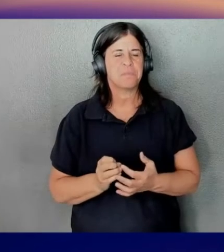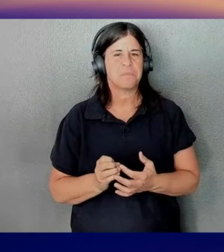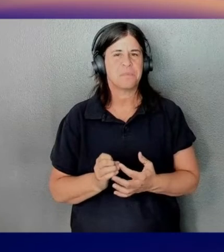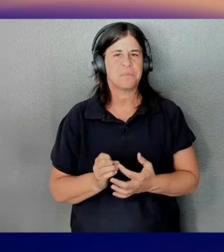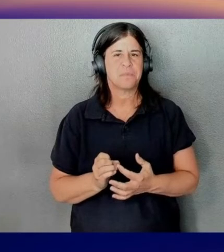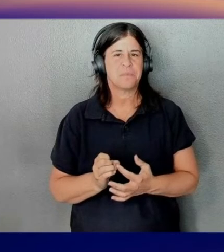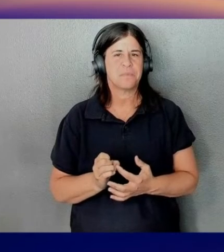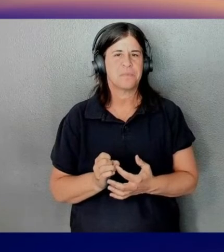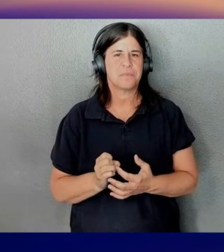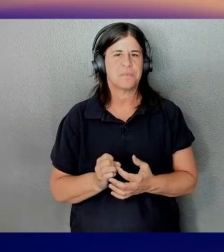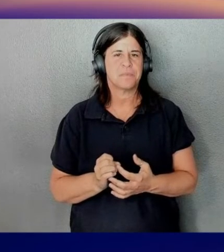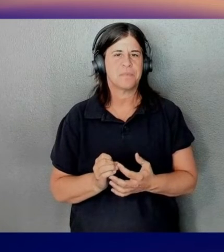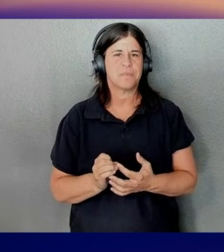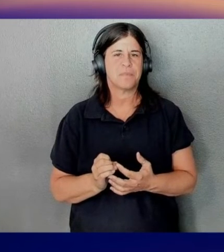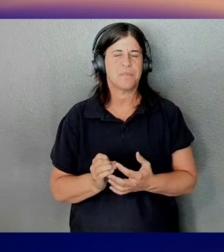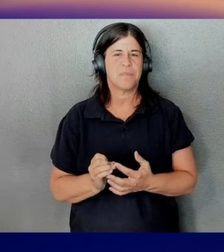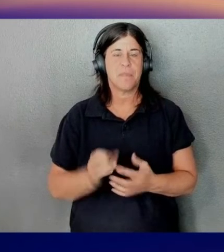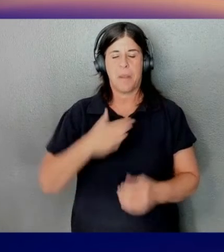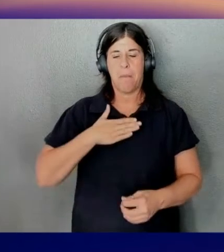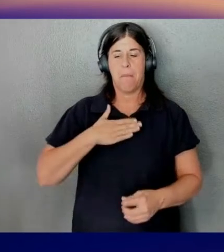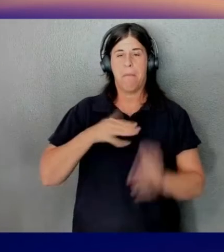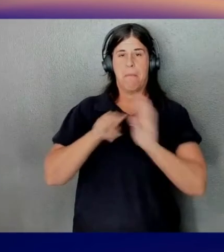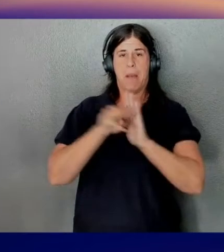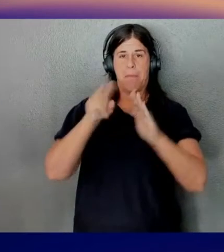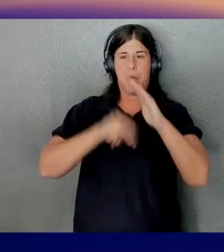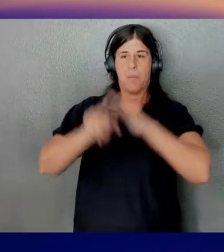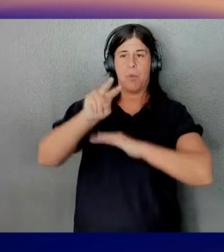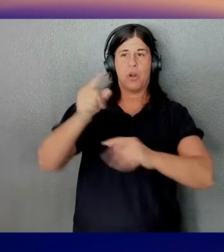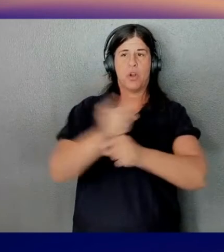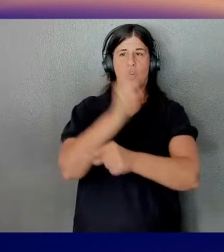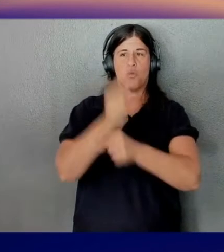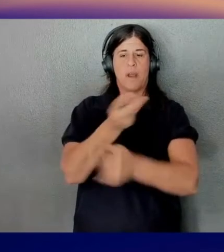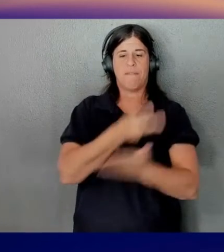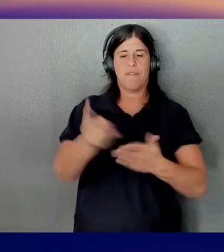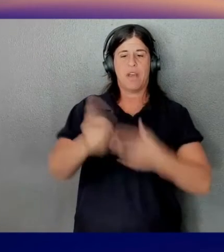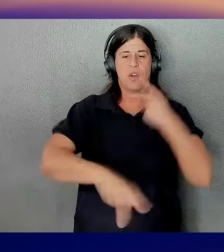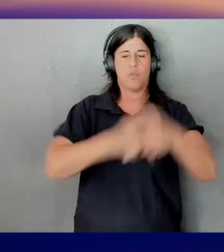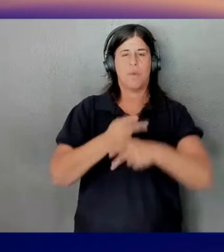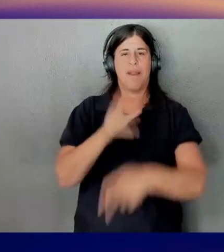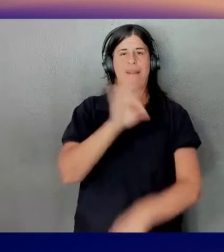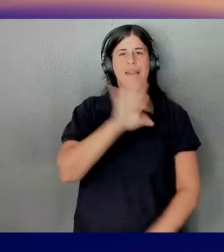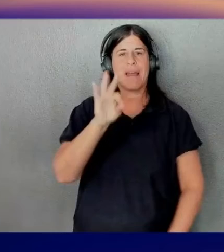So my model predicts the correct failure type 99% of the times.